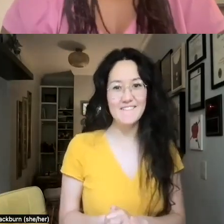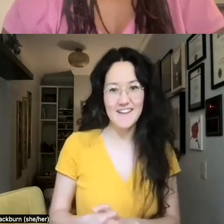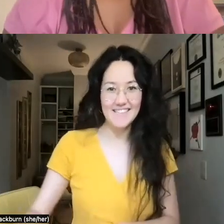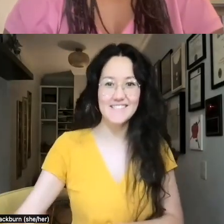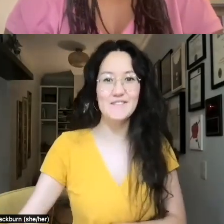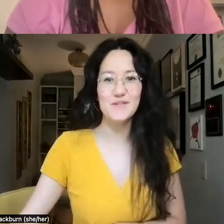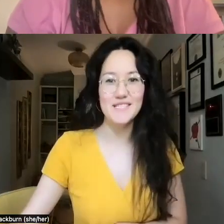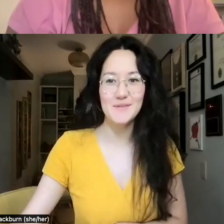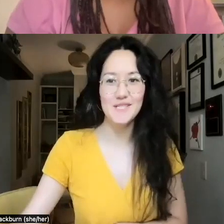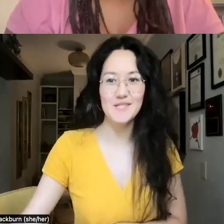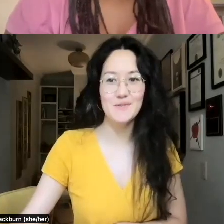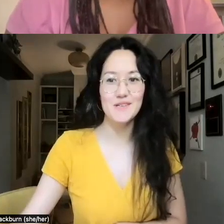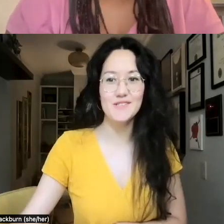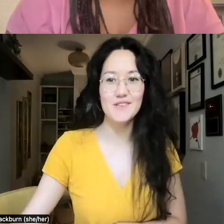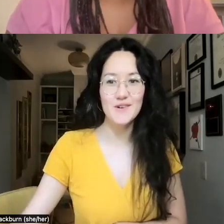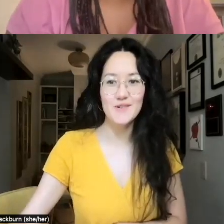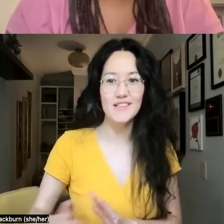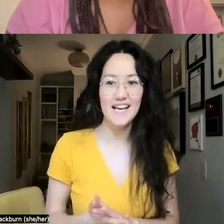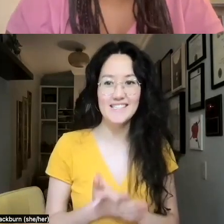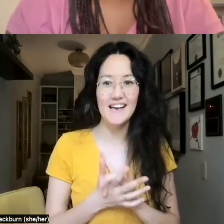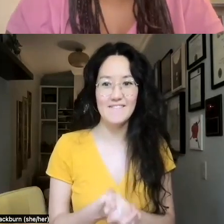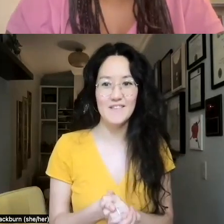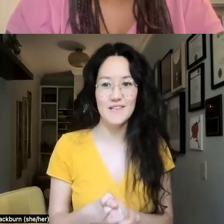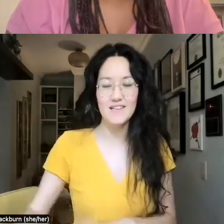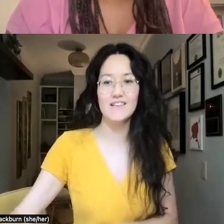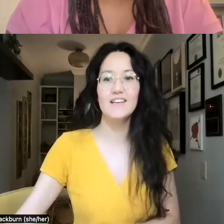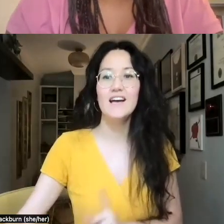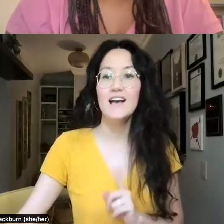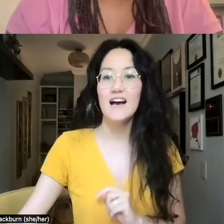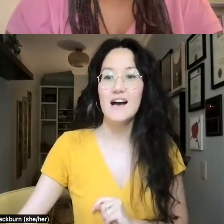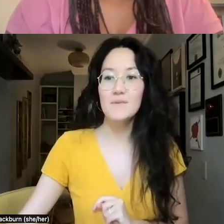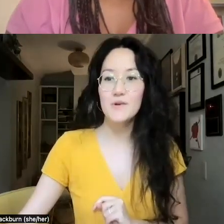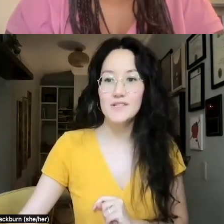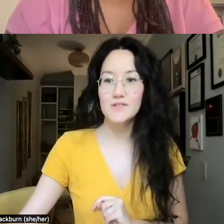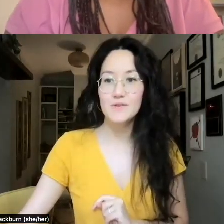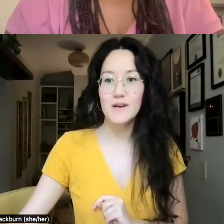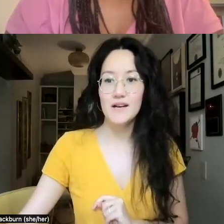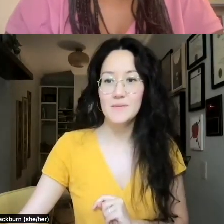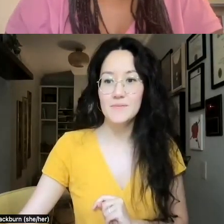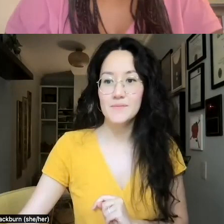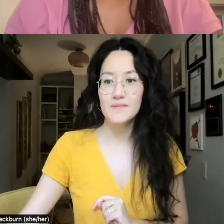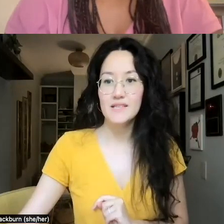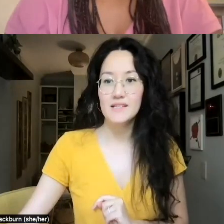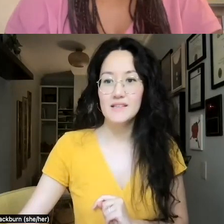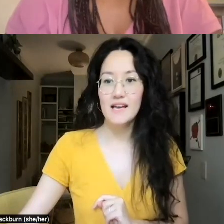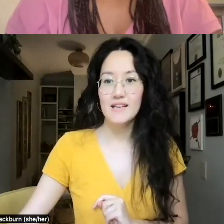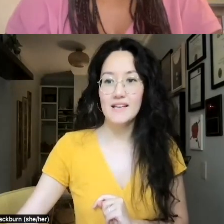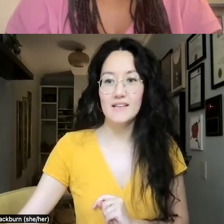event of 2022 we are so glad to have you here i'm going to um let in